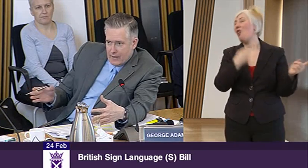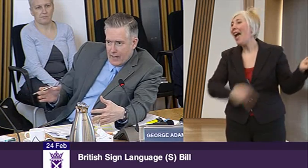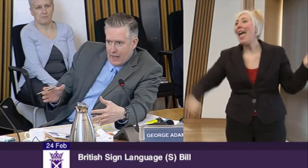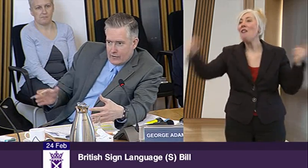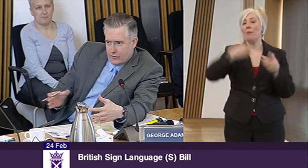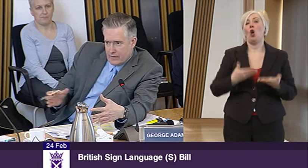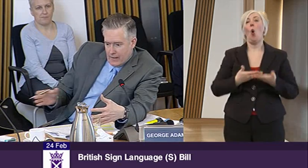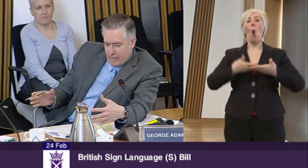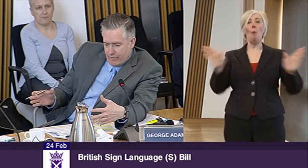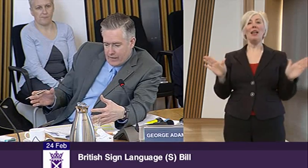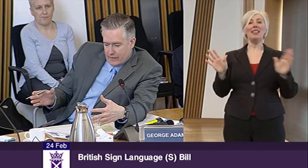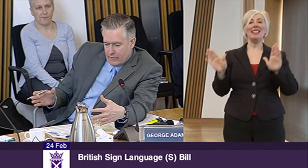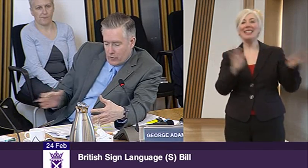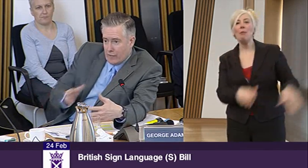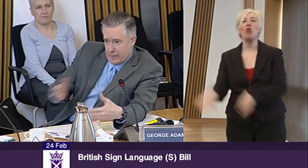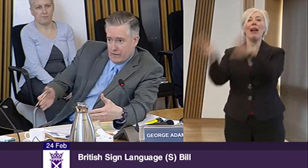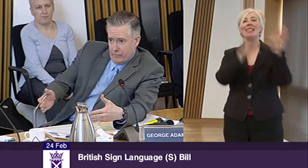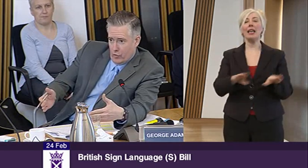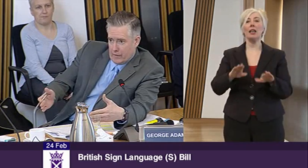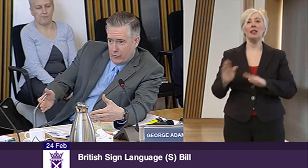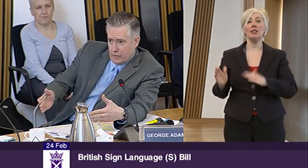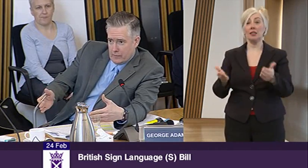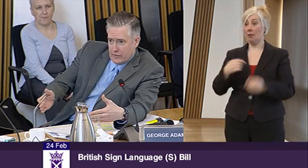to be open and democratic.